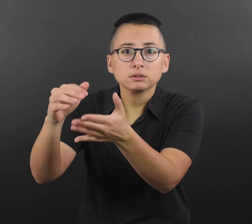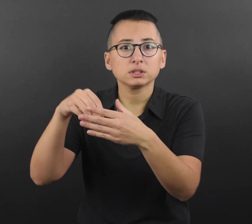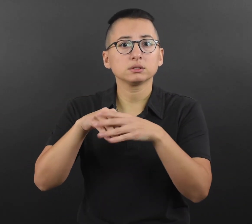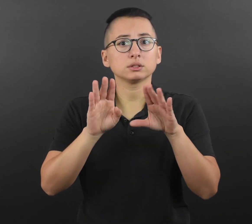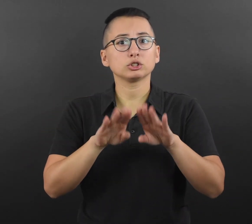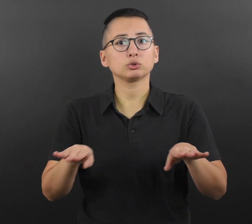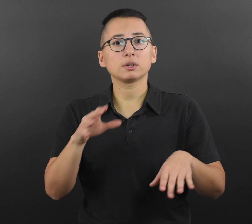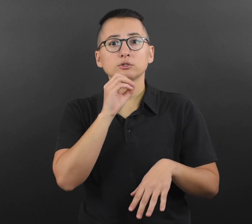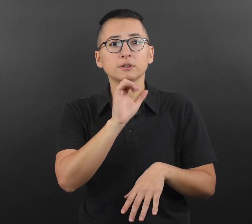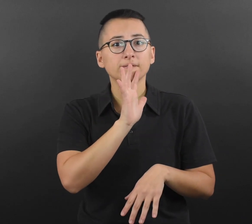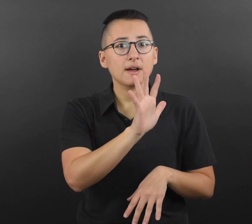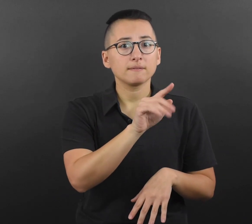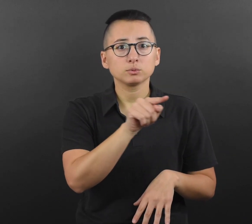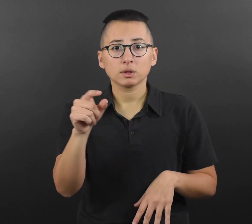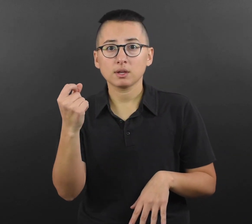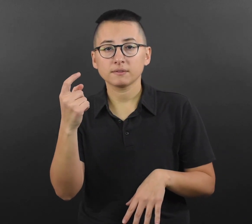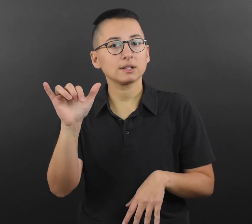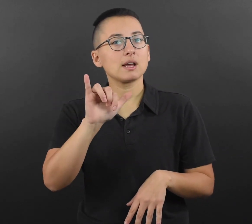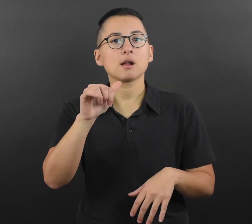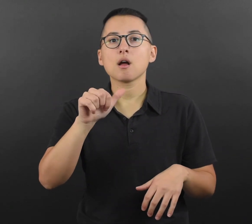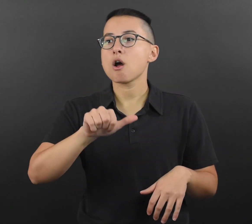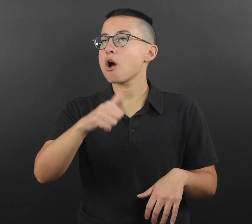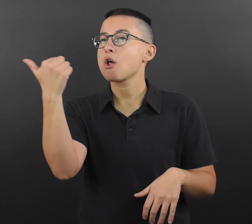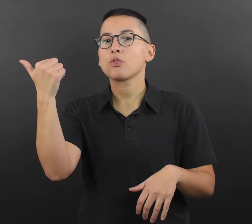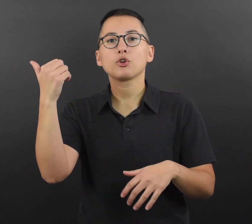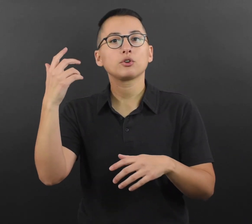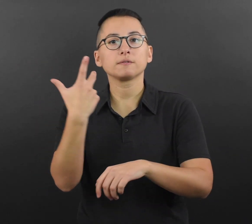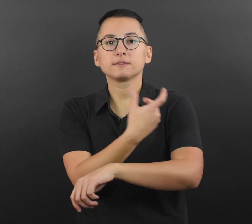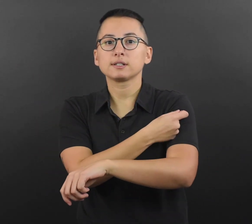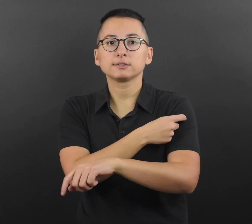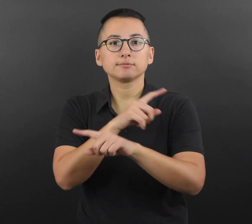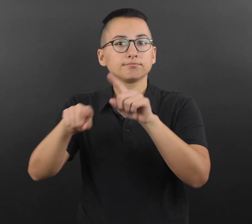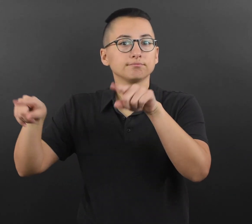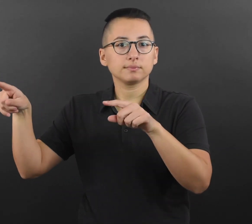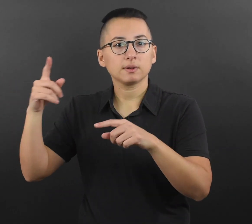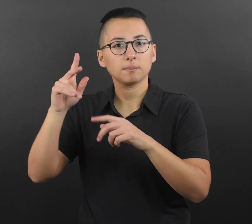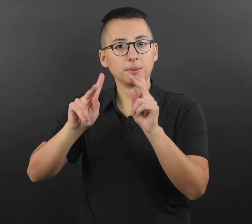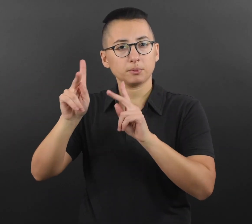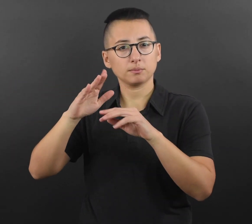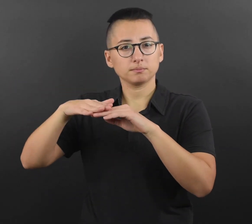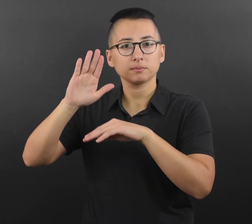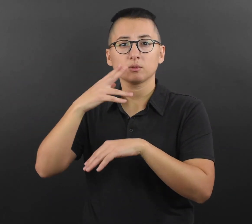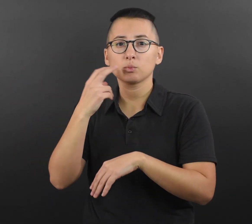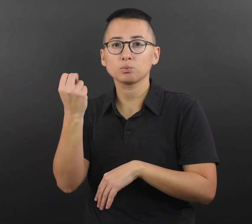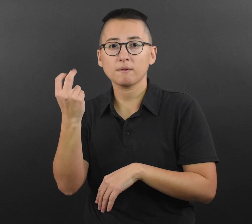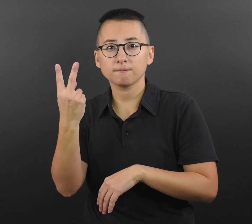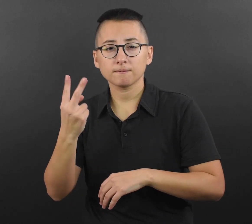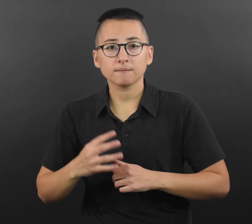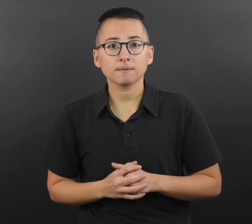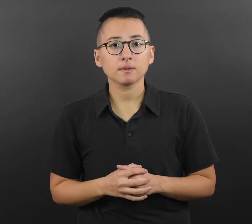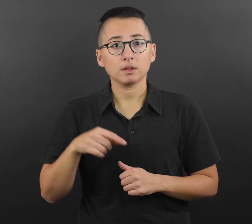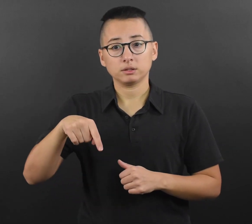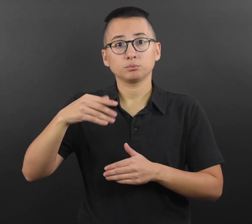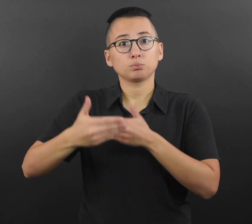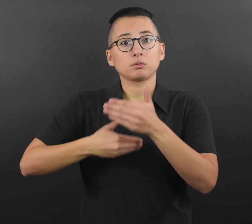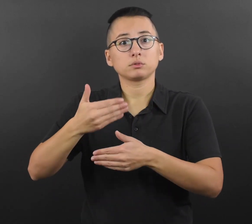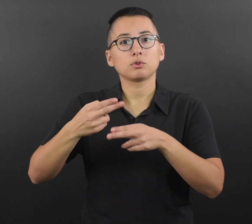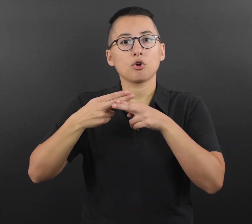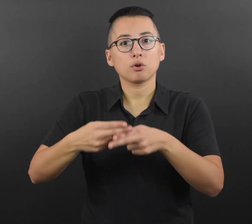in children age 5-11, just like all vaccines were for people 12 and older. This process